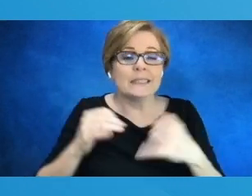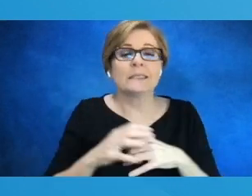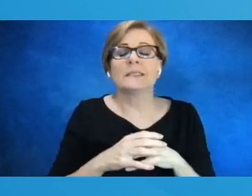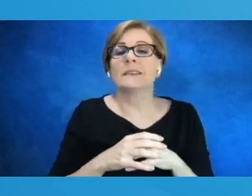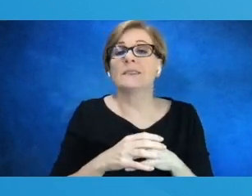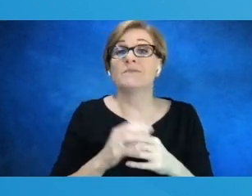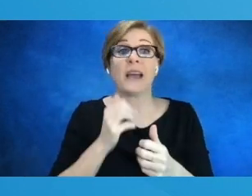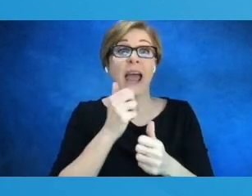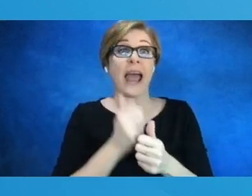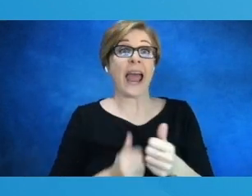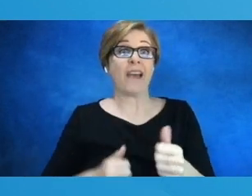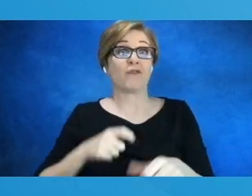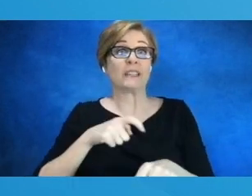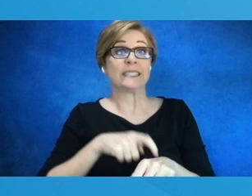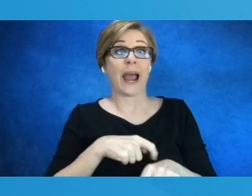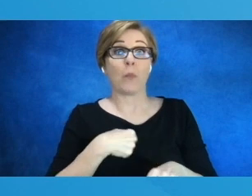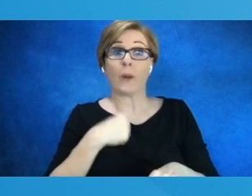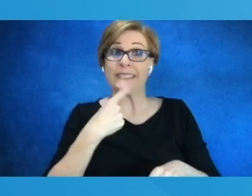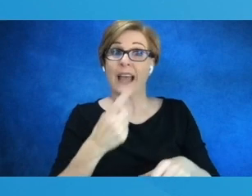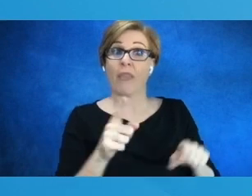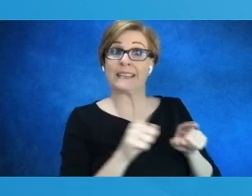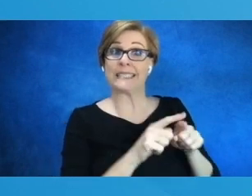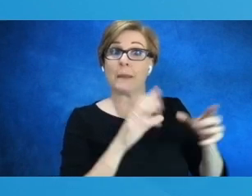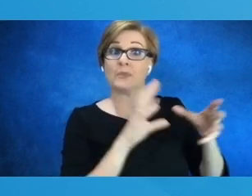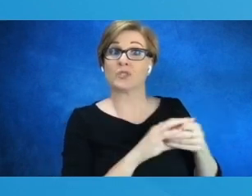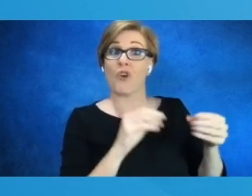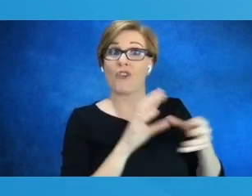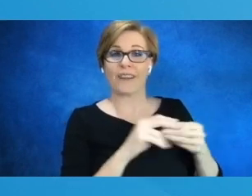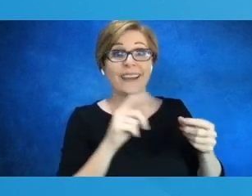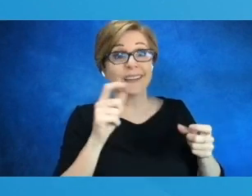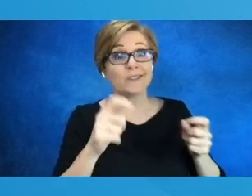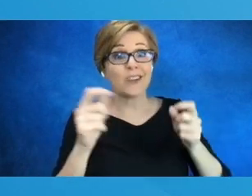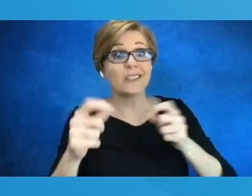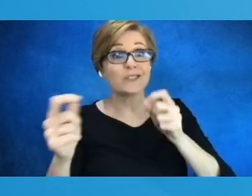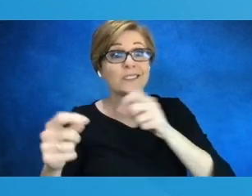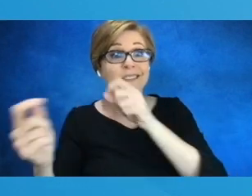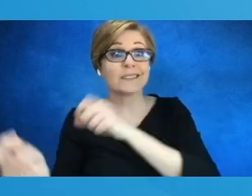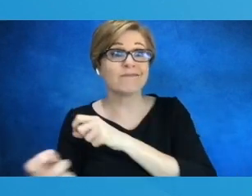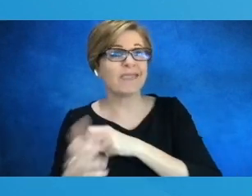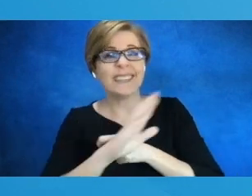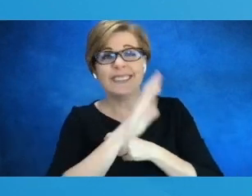it ceases to be the same story. Great, great thought.